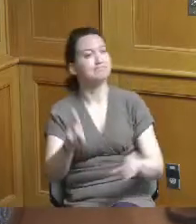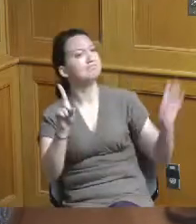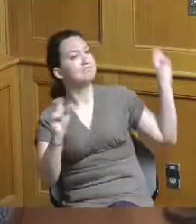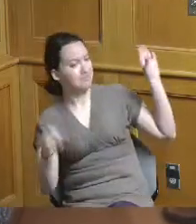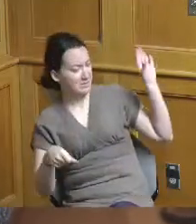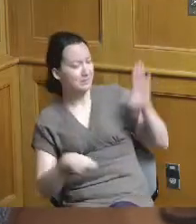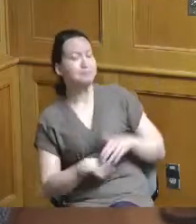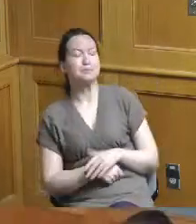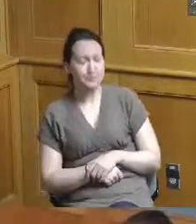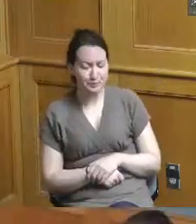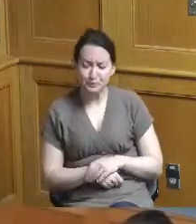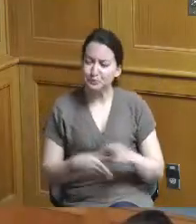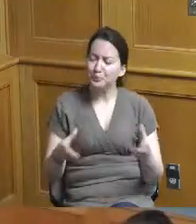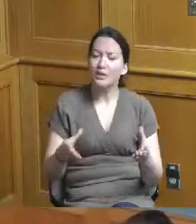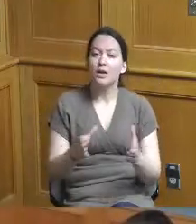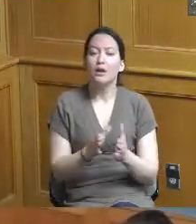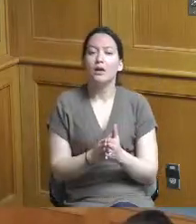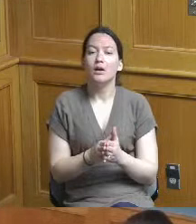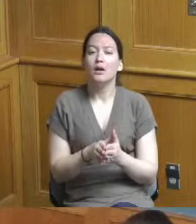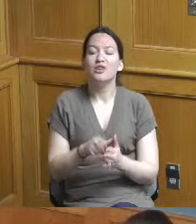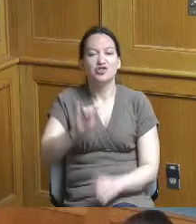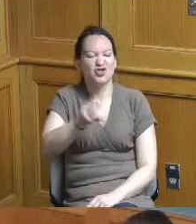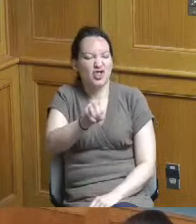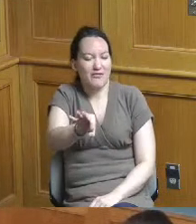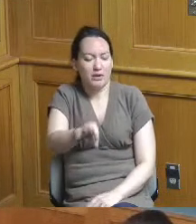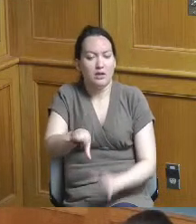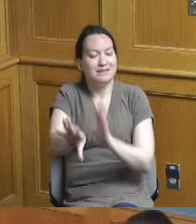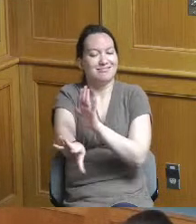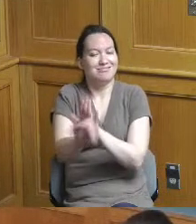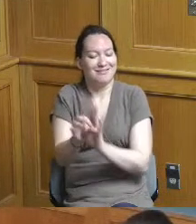Madam President Madam Vice President so in terms of the selection committee wanted to have some